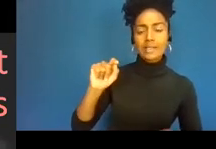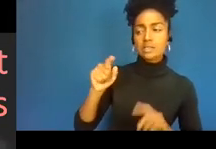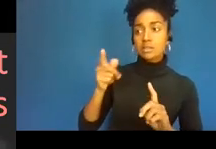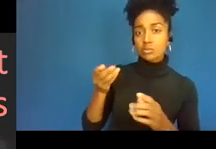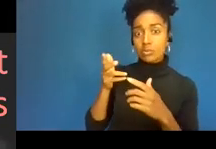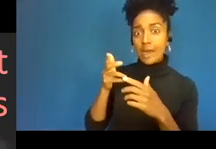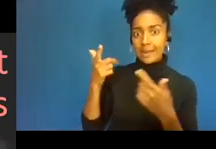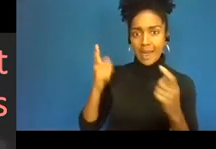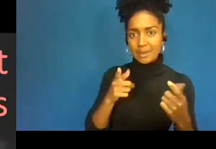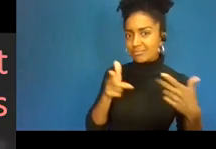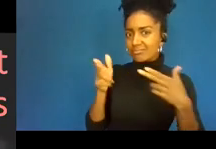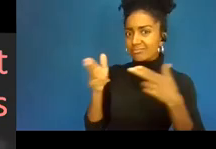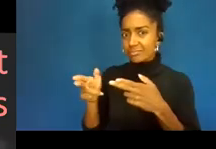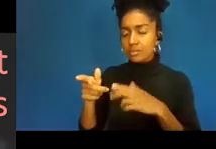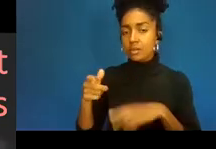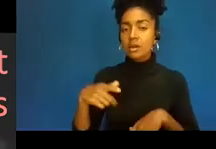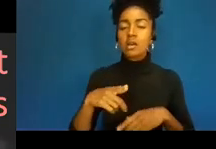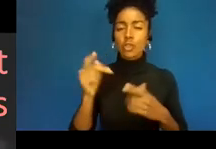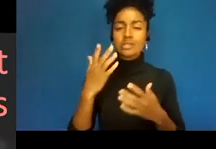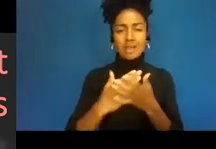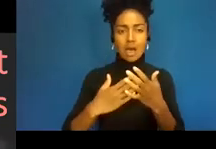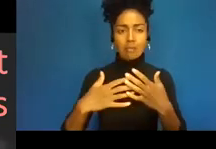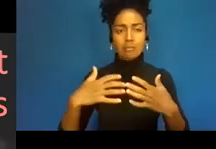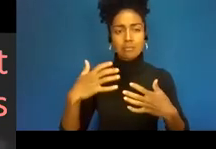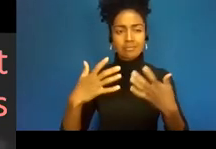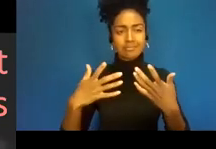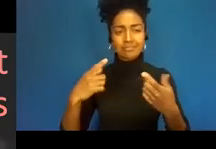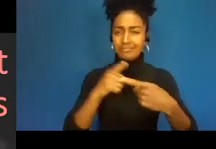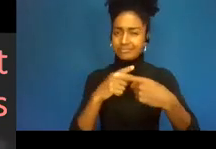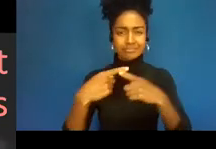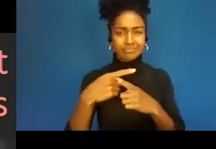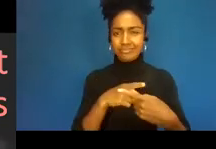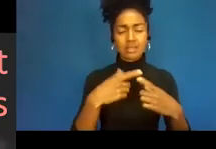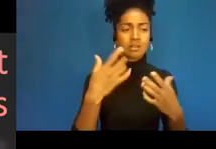And it turned out to be a faulty interaction.